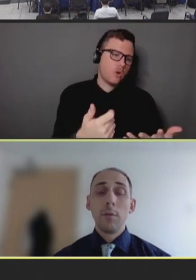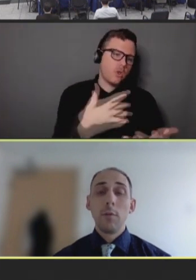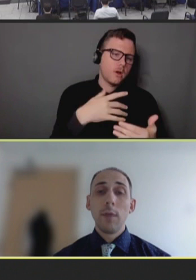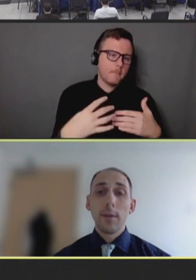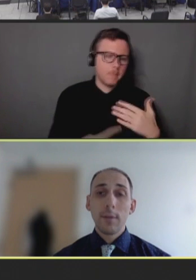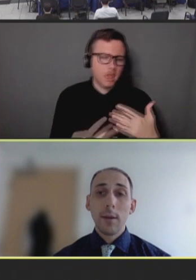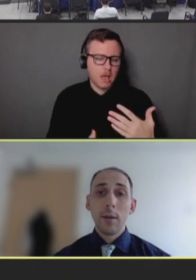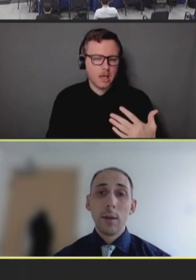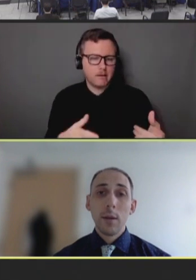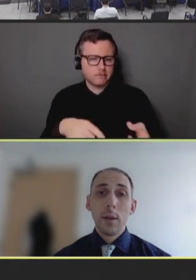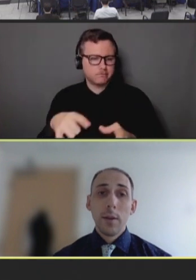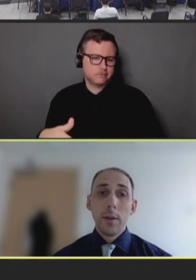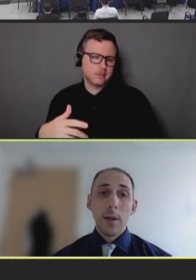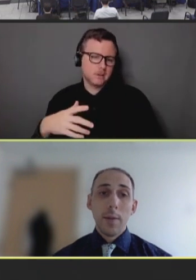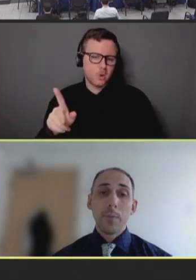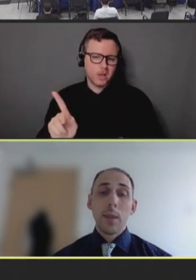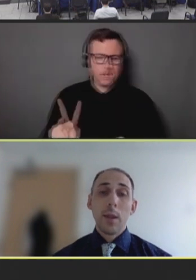vaccine.